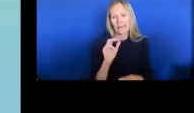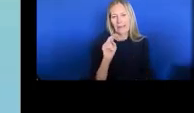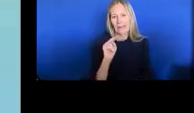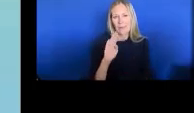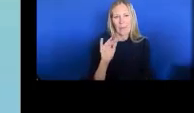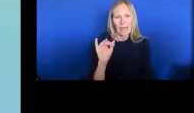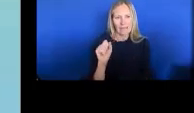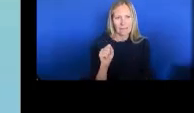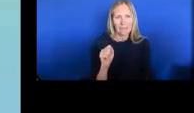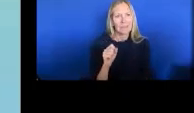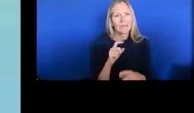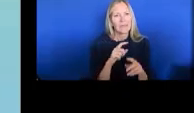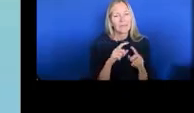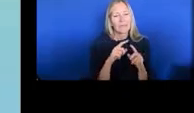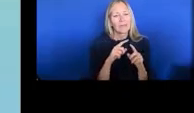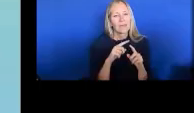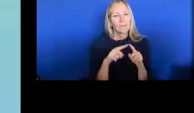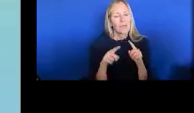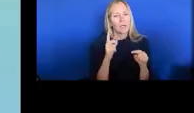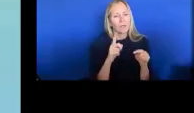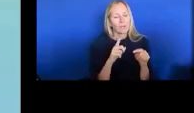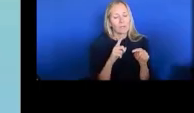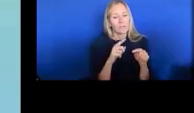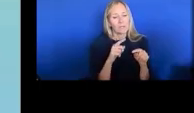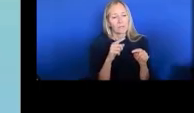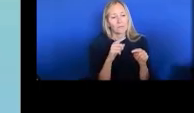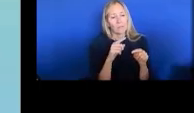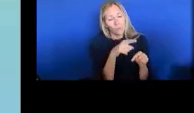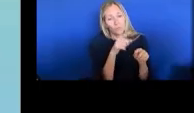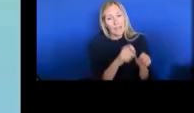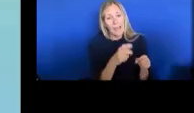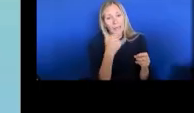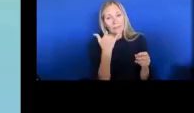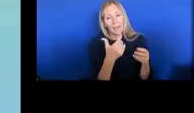away some of these items and bring them into your practice